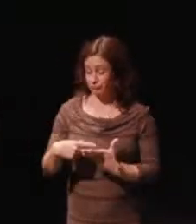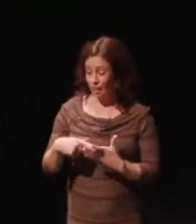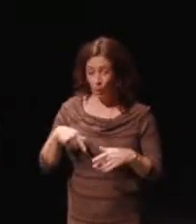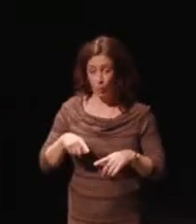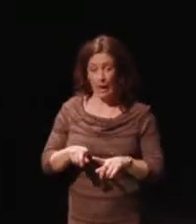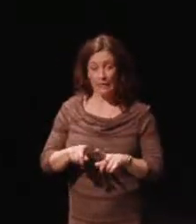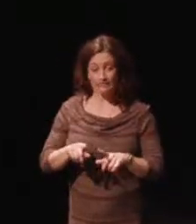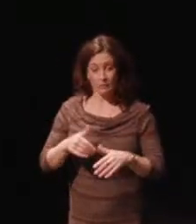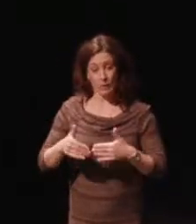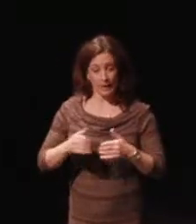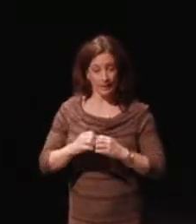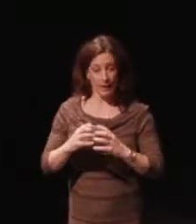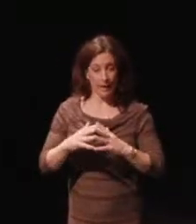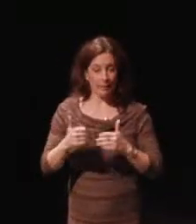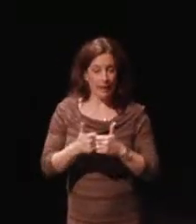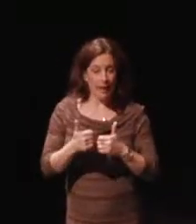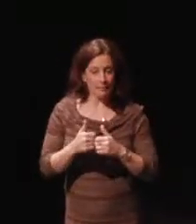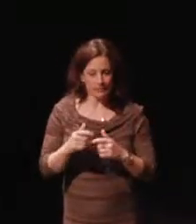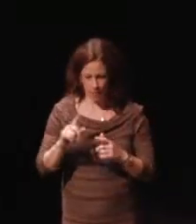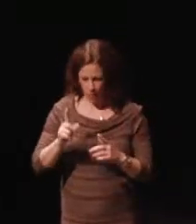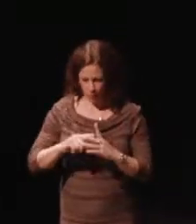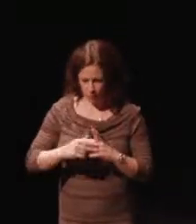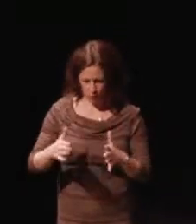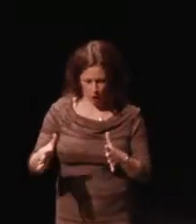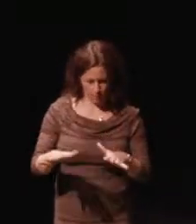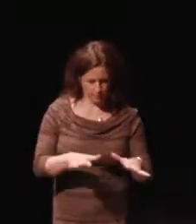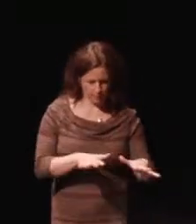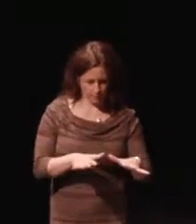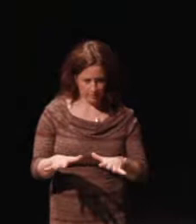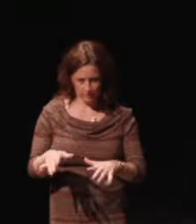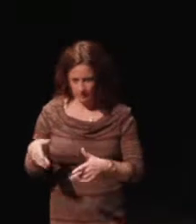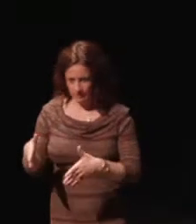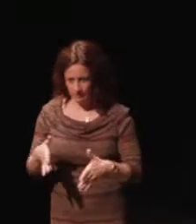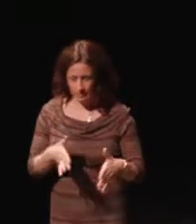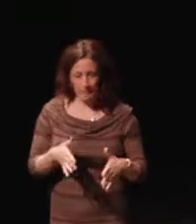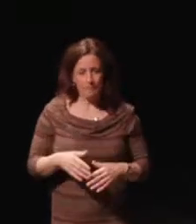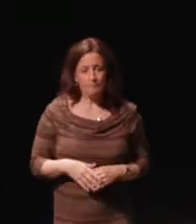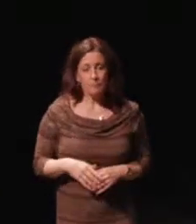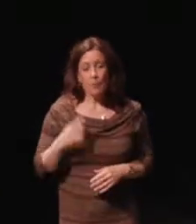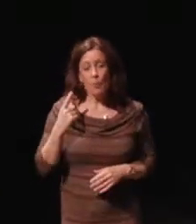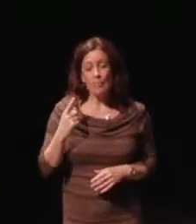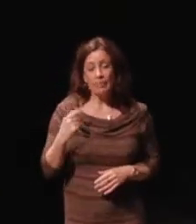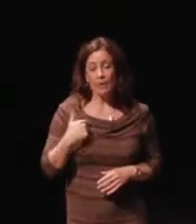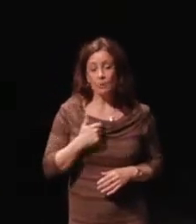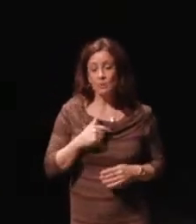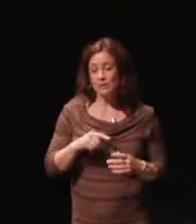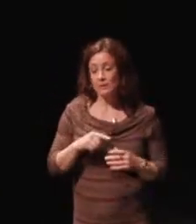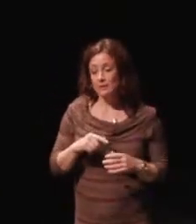was where do we start? One of the things that we had done, even before we got to a prototype,